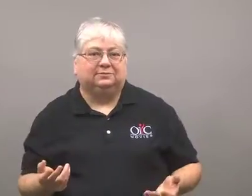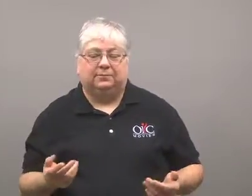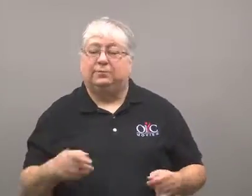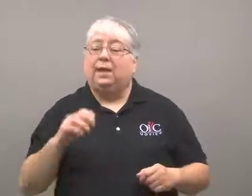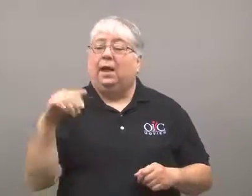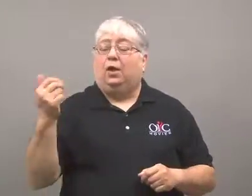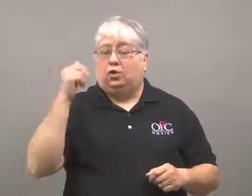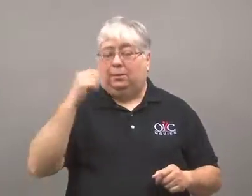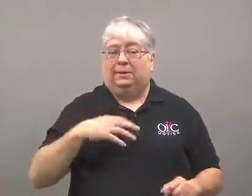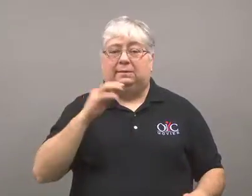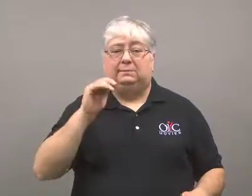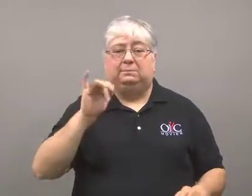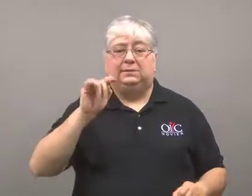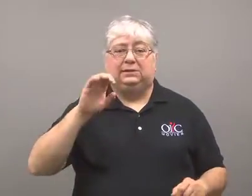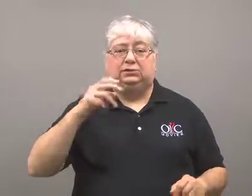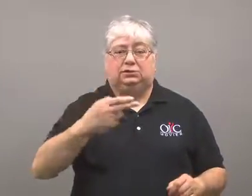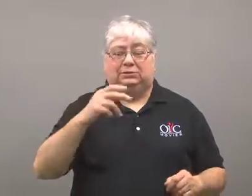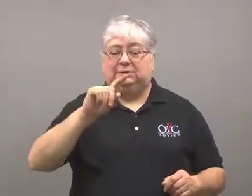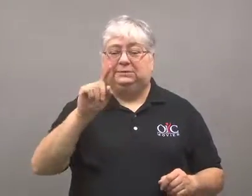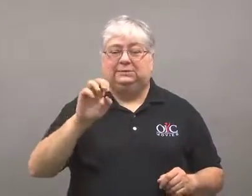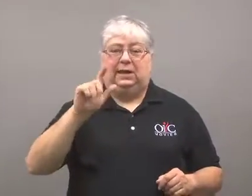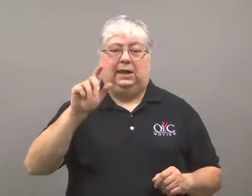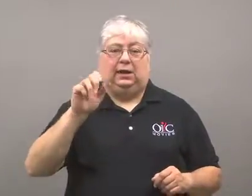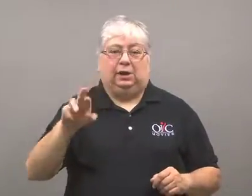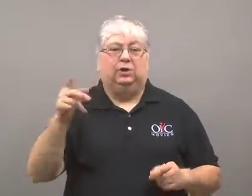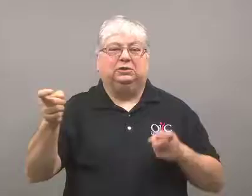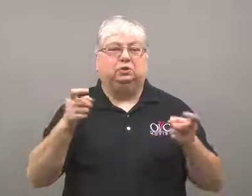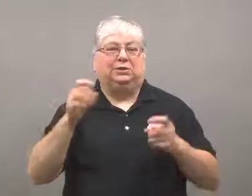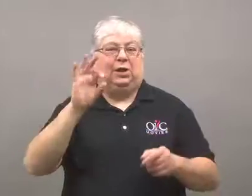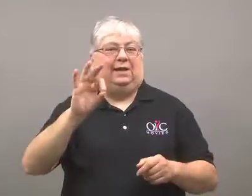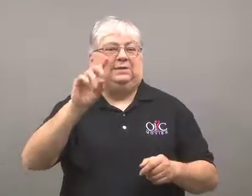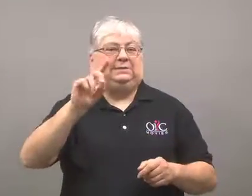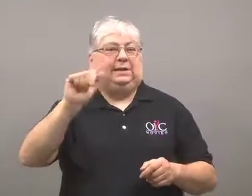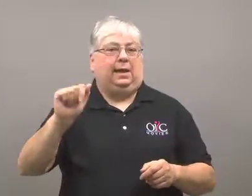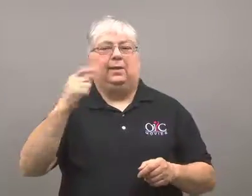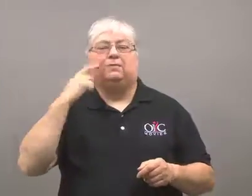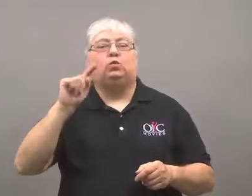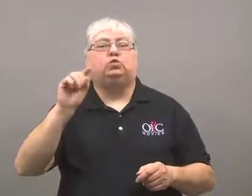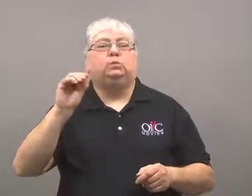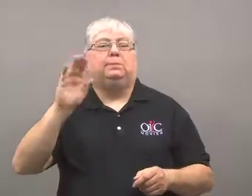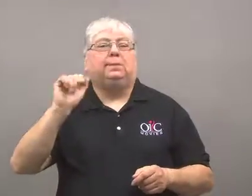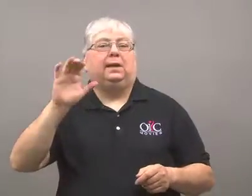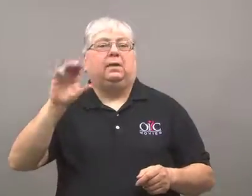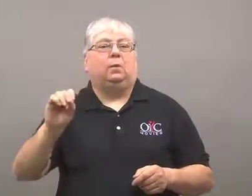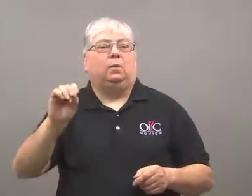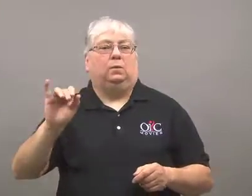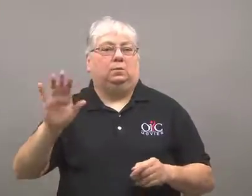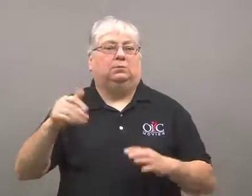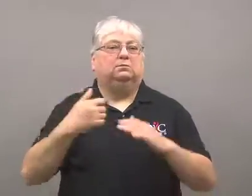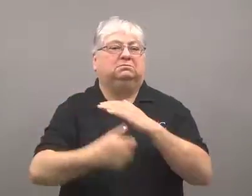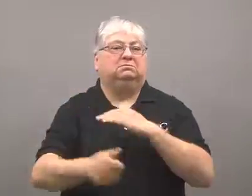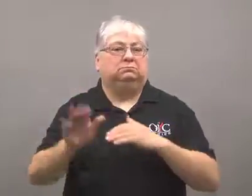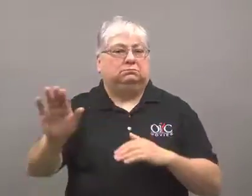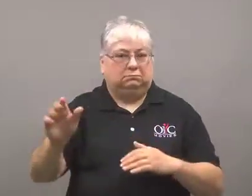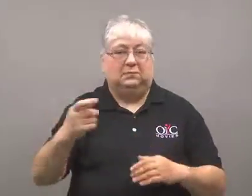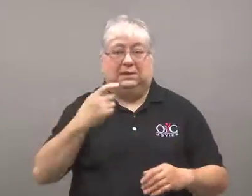Mitch Zeller is the director of the FDA's Tobacco Division.